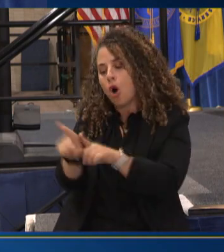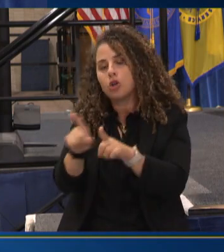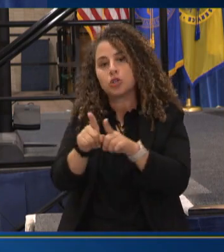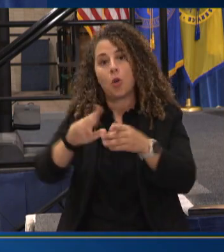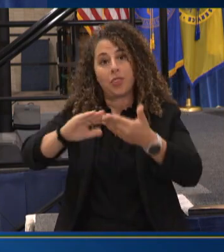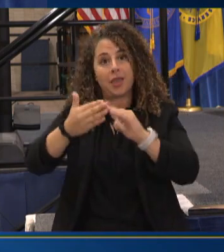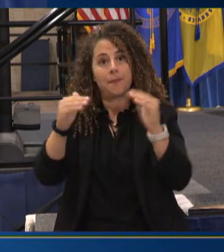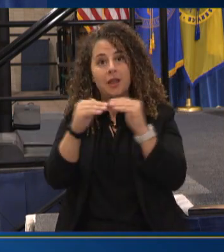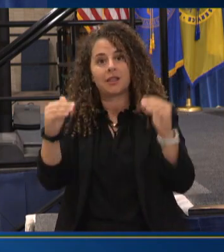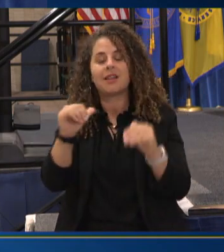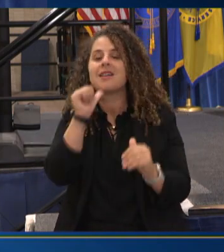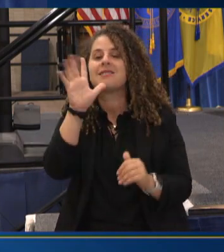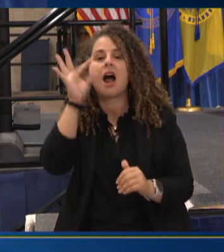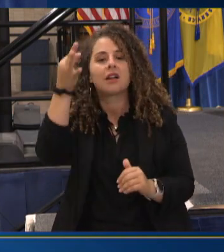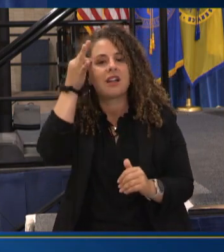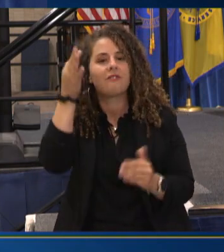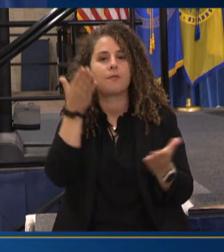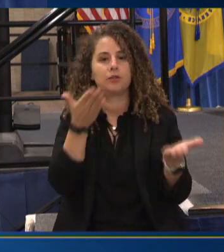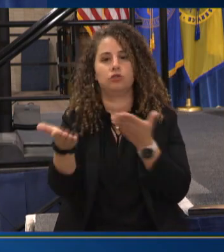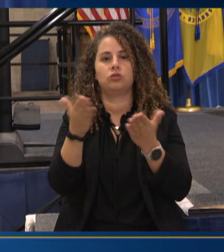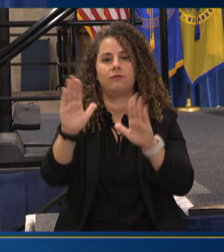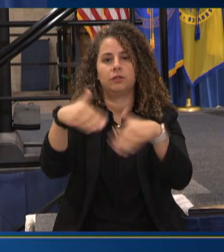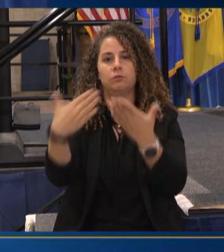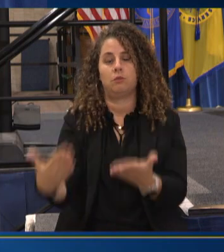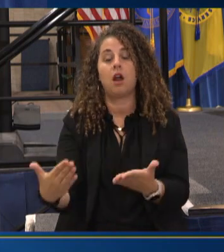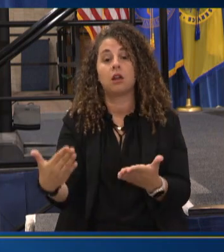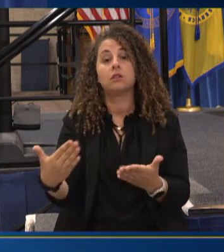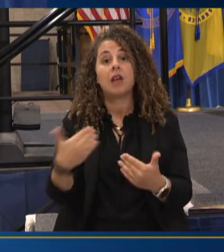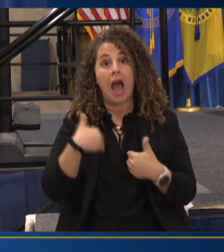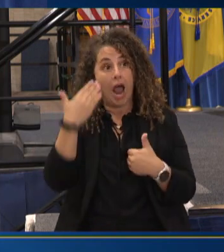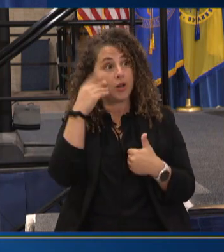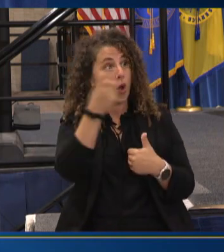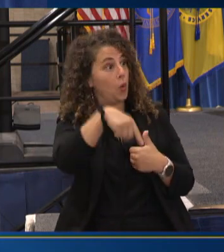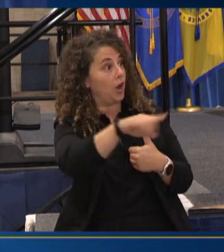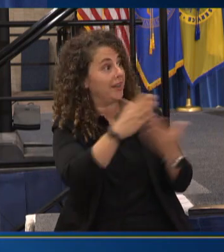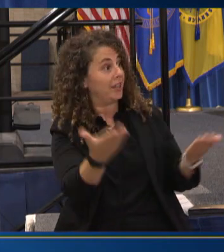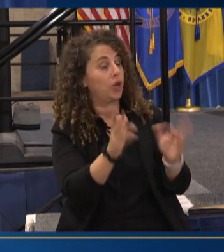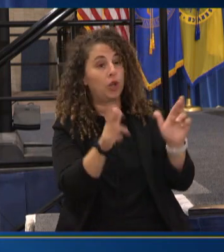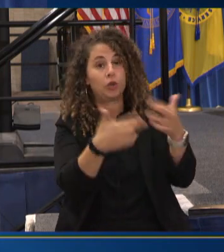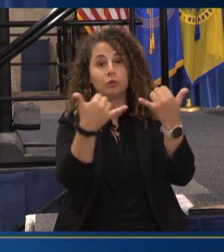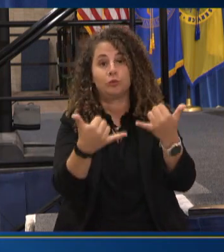through nongovernmental service providers, some of whom I know are here today.